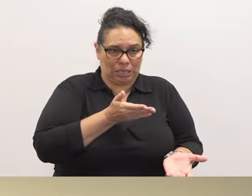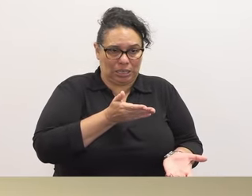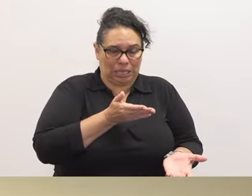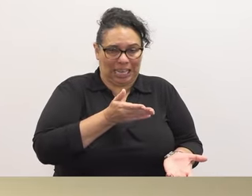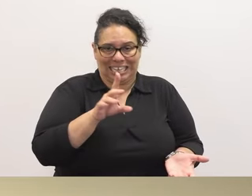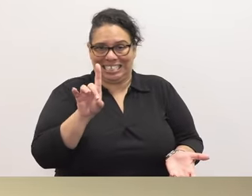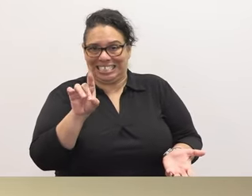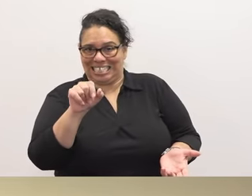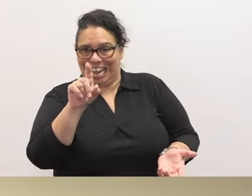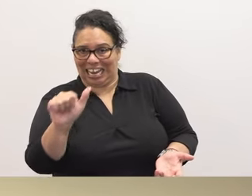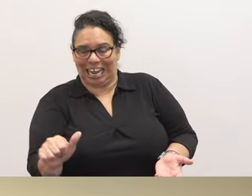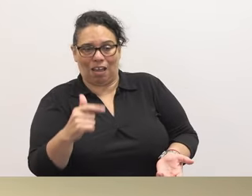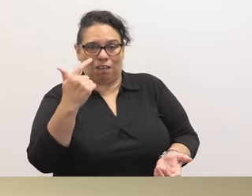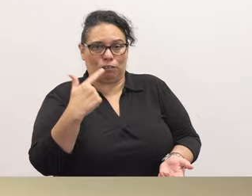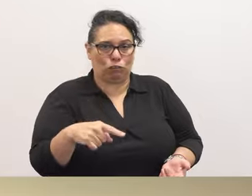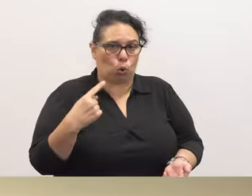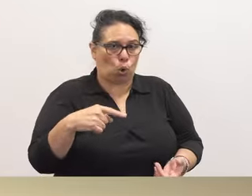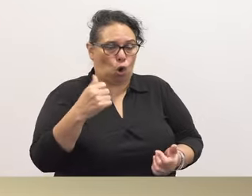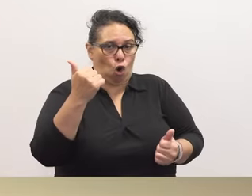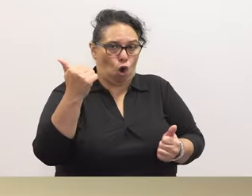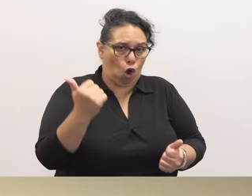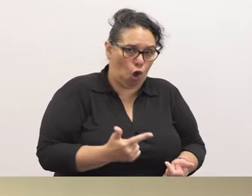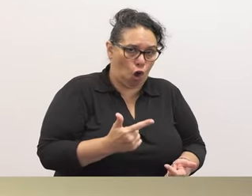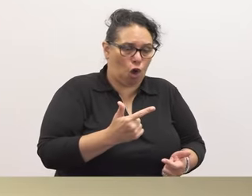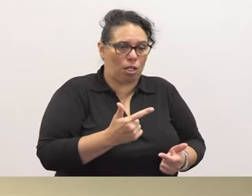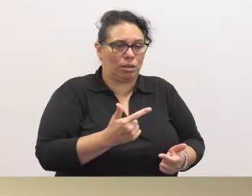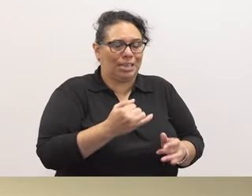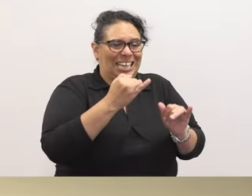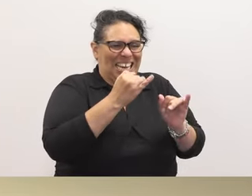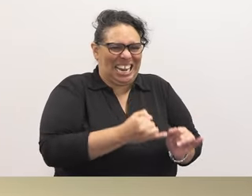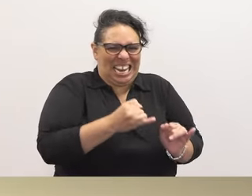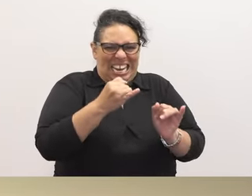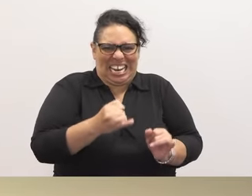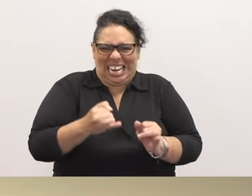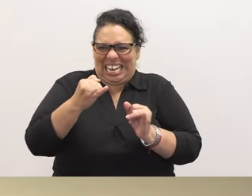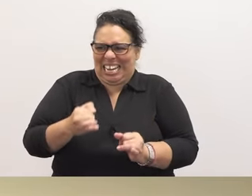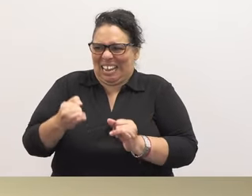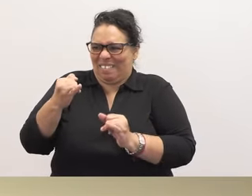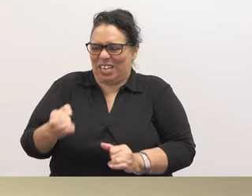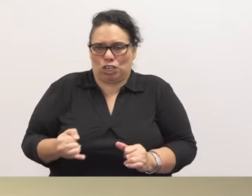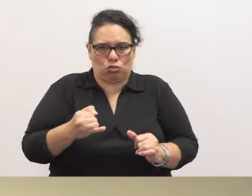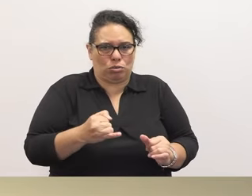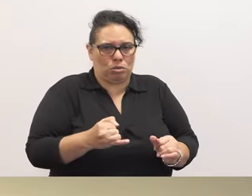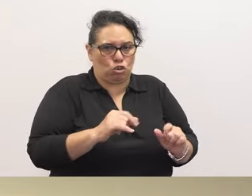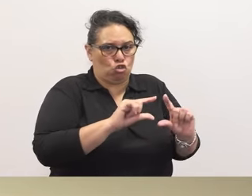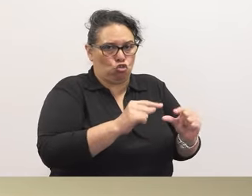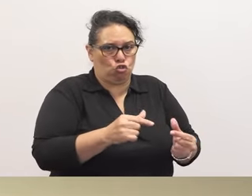for every individual student group. That is not what you should expect, which you should expect is she's gonna bring you